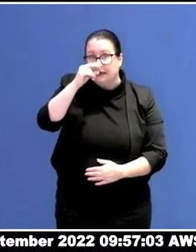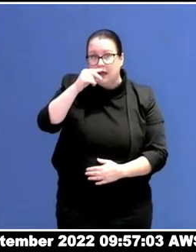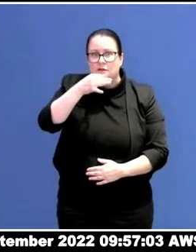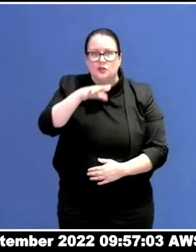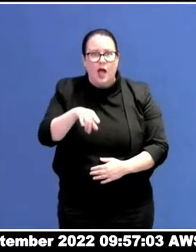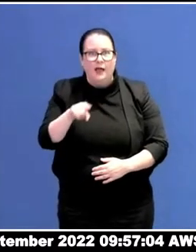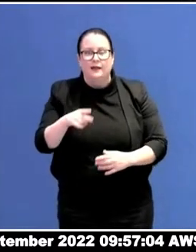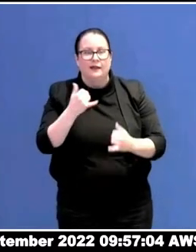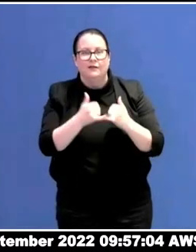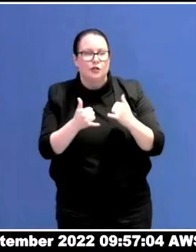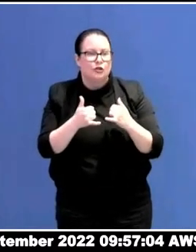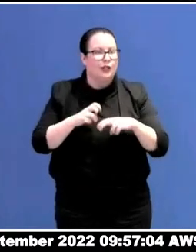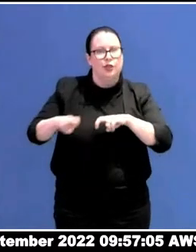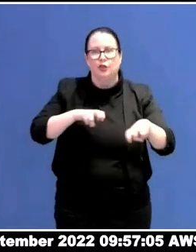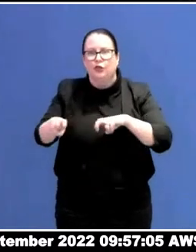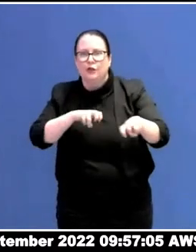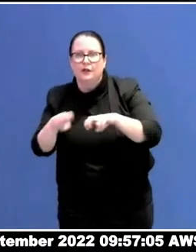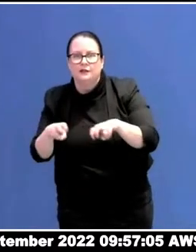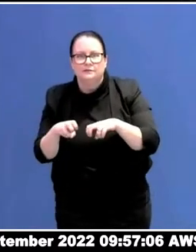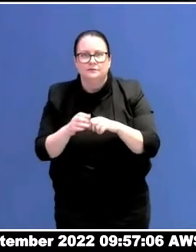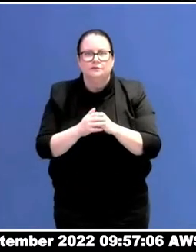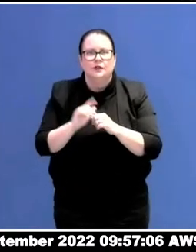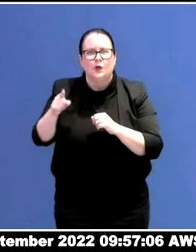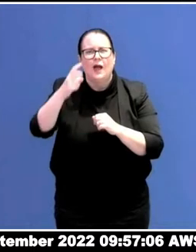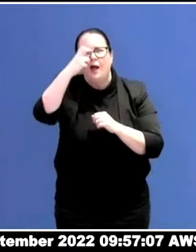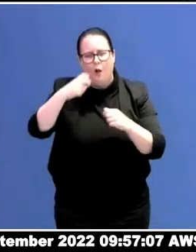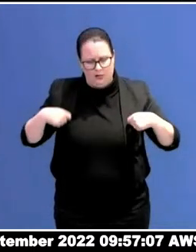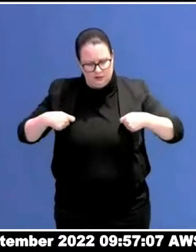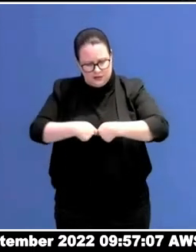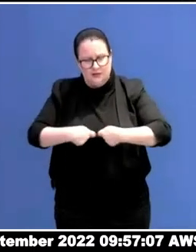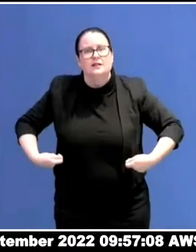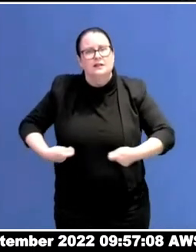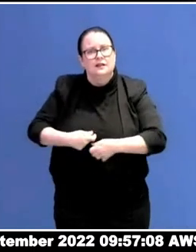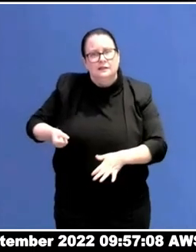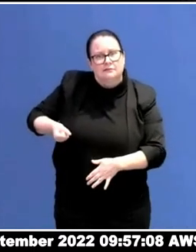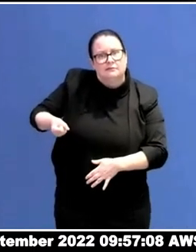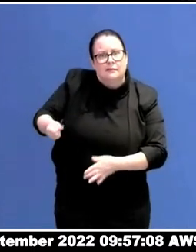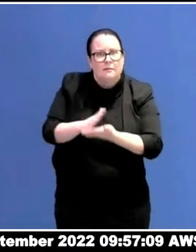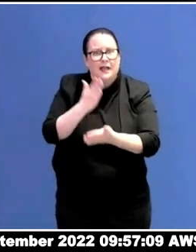You had to use one of the old-style children's harnesses to make sure he didn't run off all the time? TERRY: Yes, that is correct.